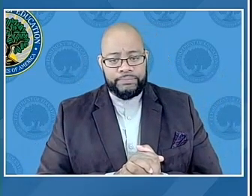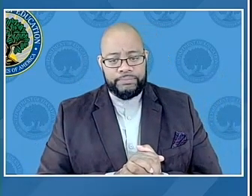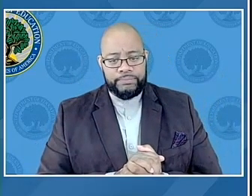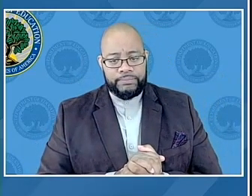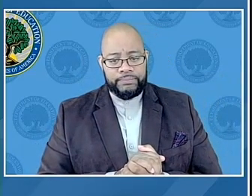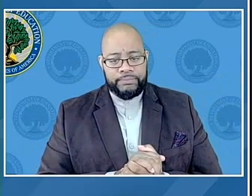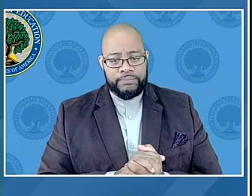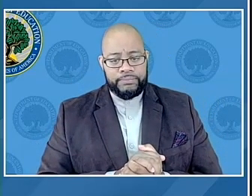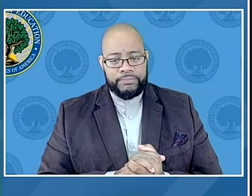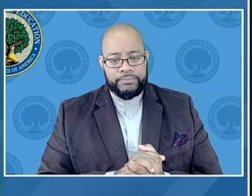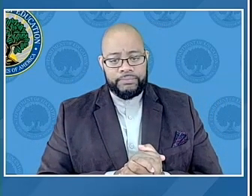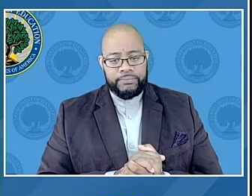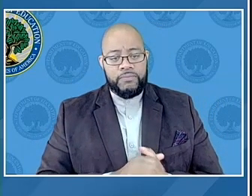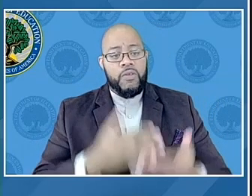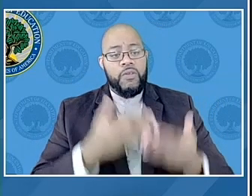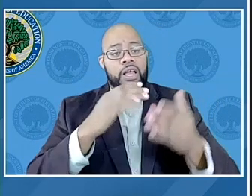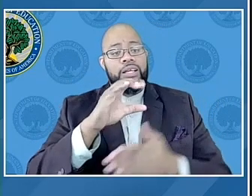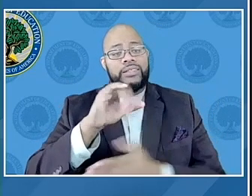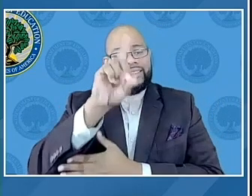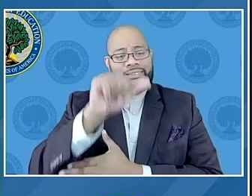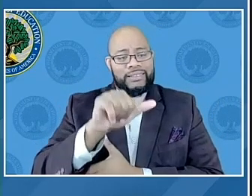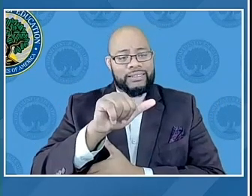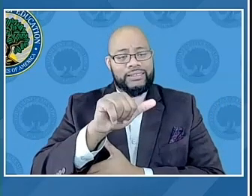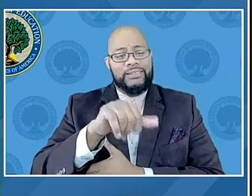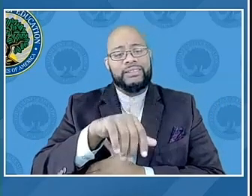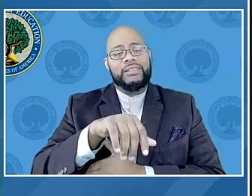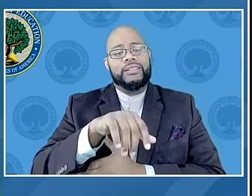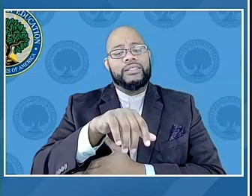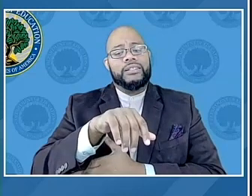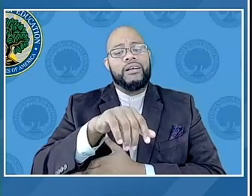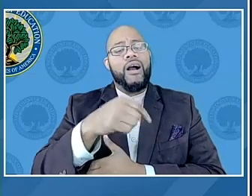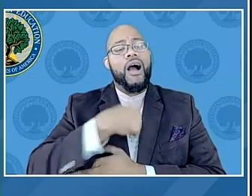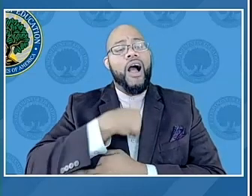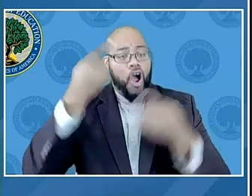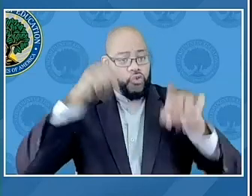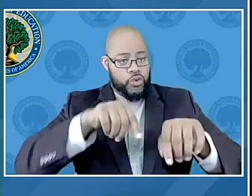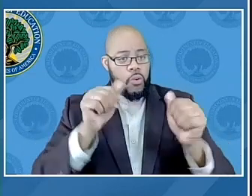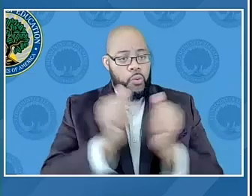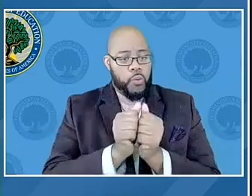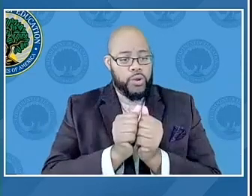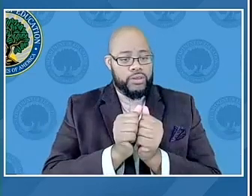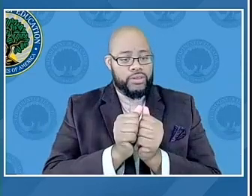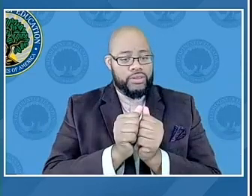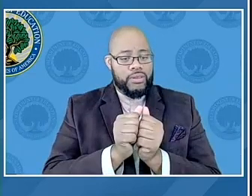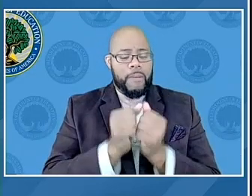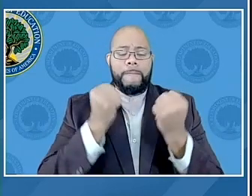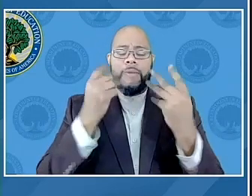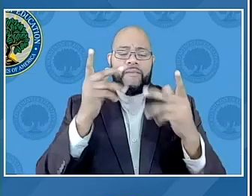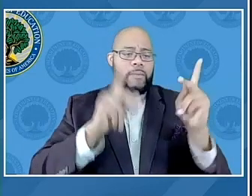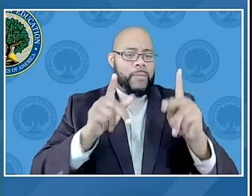Yeah. Thanks, Cindy. I agree with, you know, with a lot of the people who have spoken- have already said.